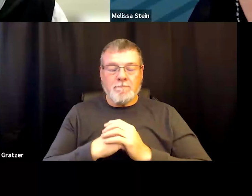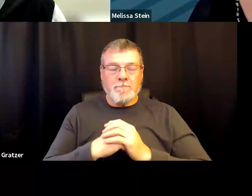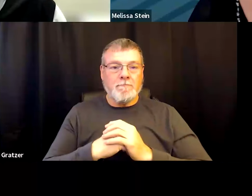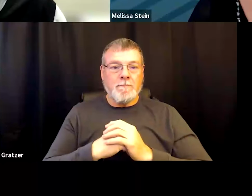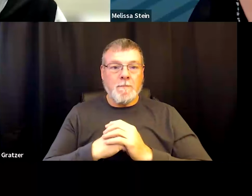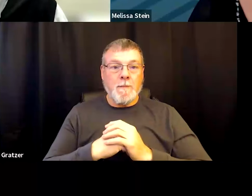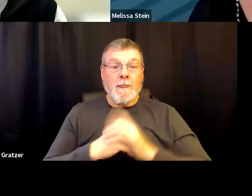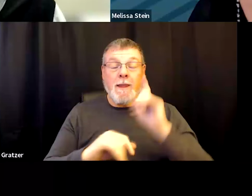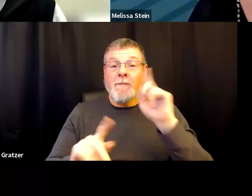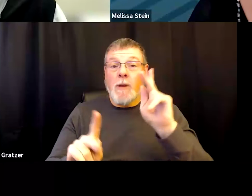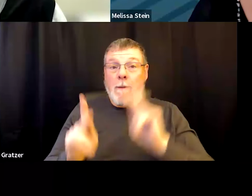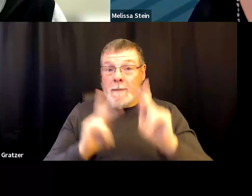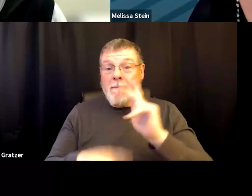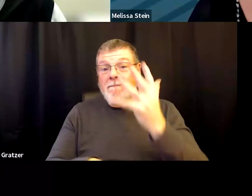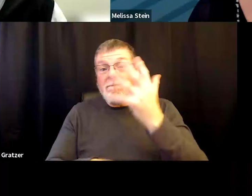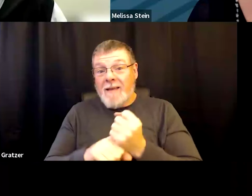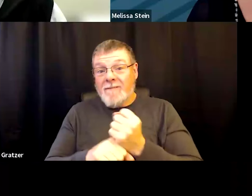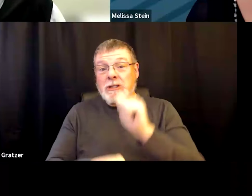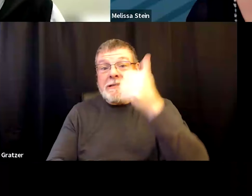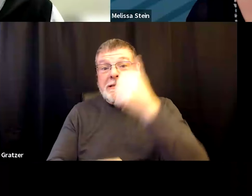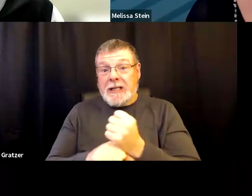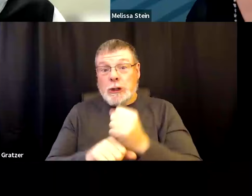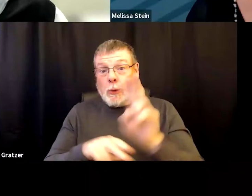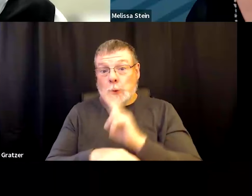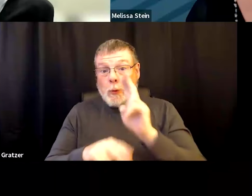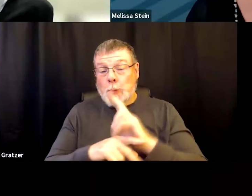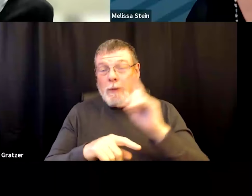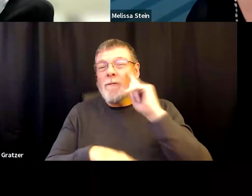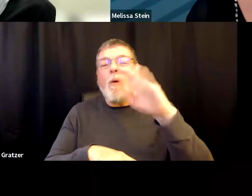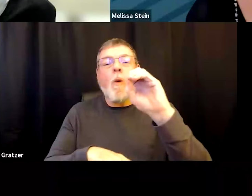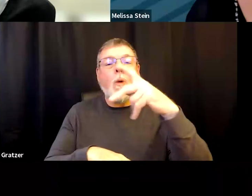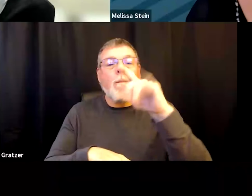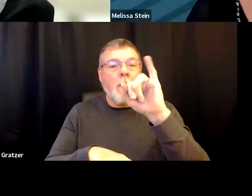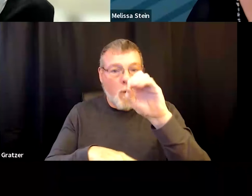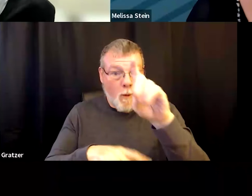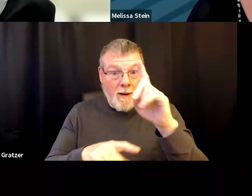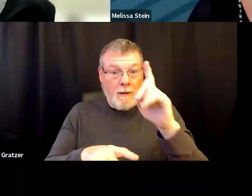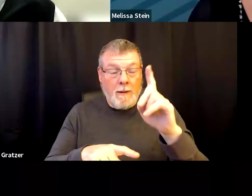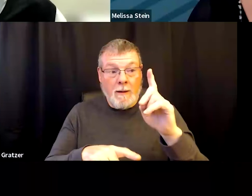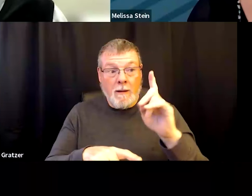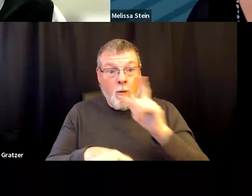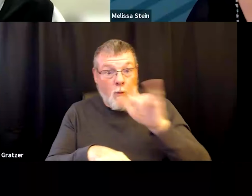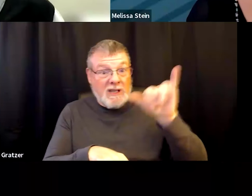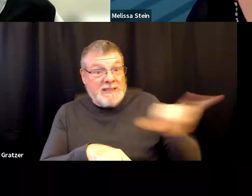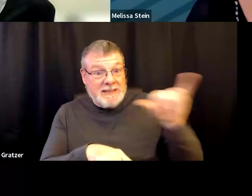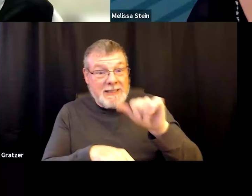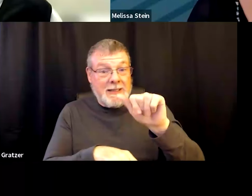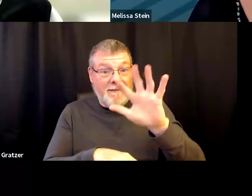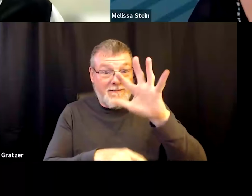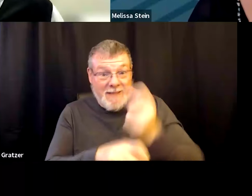For persons with a five or 10 year pattern of use, let's say for opioids who have been in prison for that amount of time, you can use that intake assessment